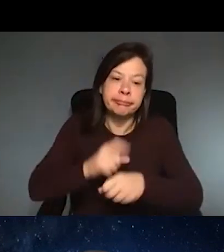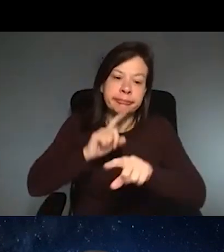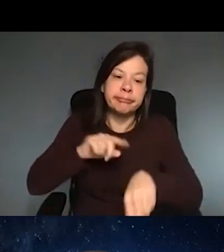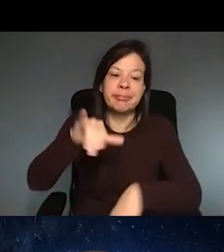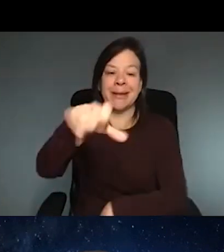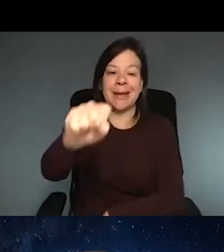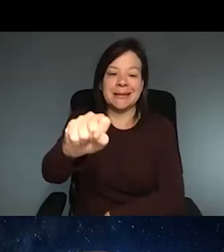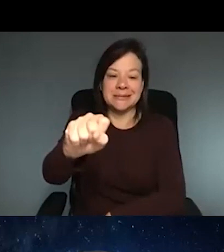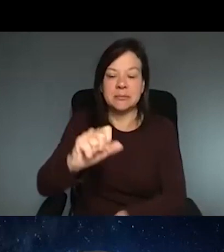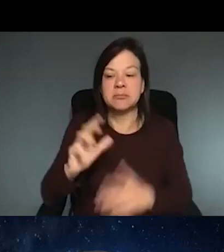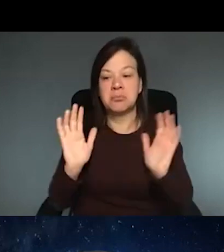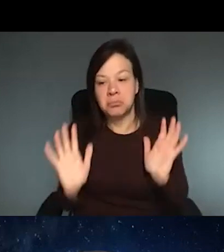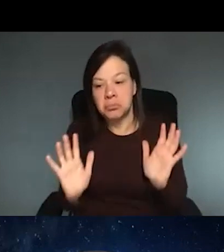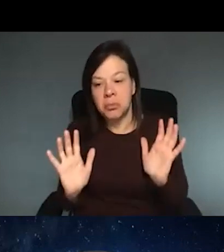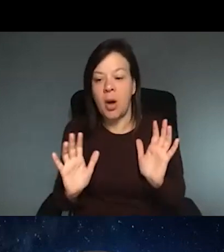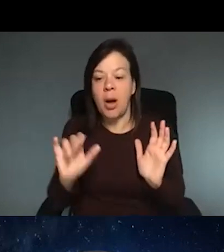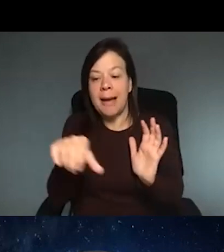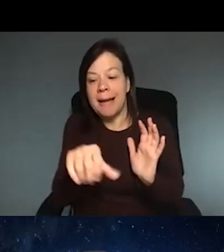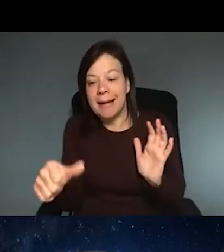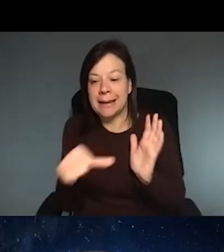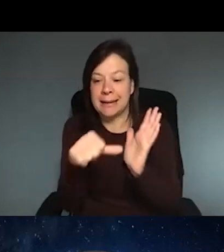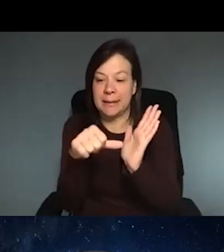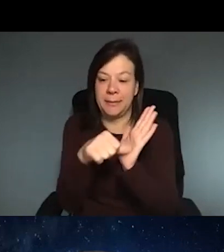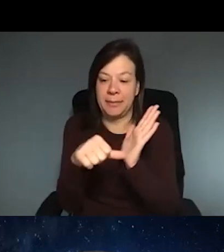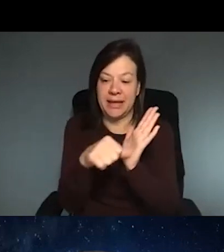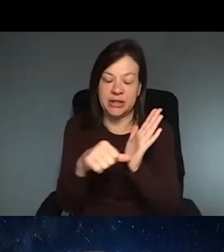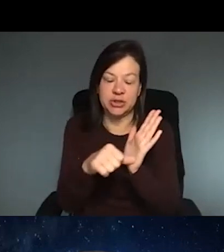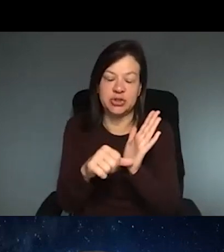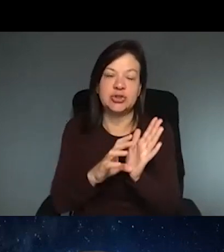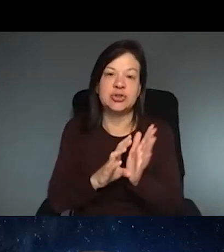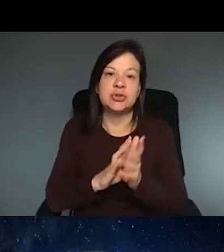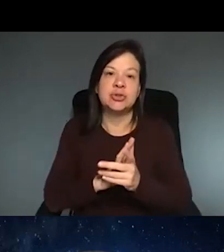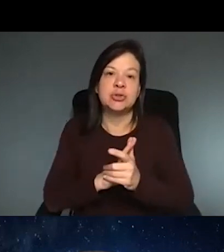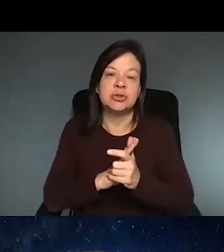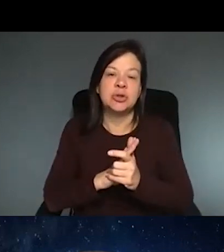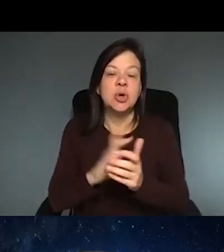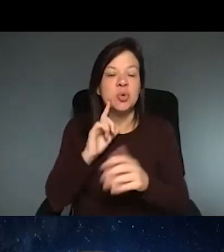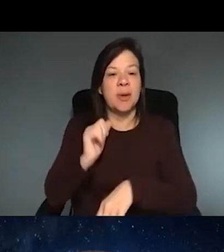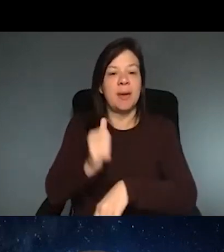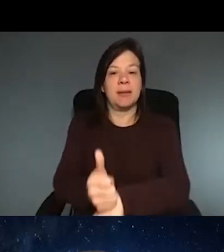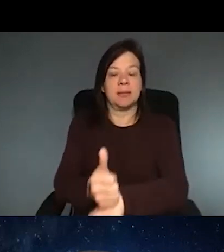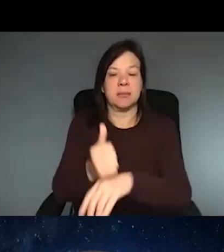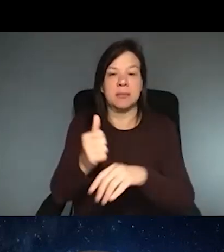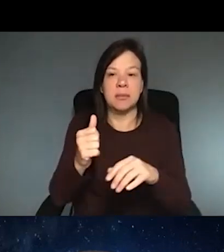ON ANY PAGE YOU CAN GO AHEAD AND SET THE CONTENT, LET